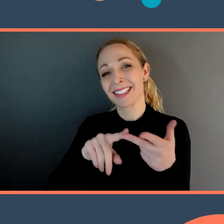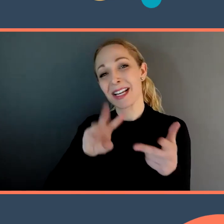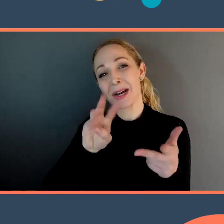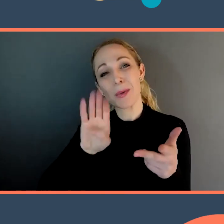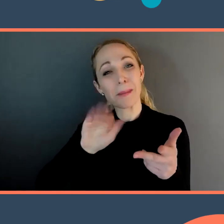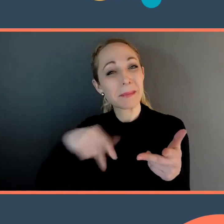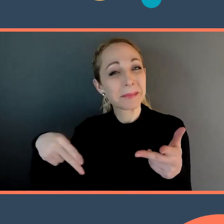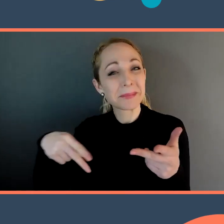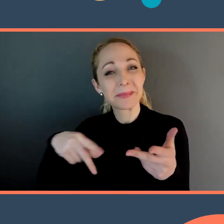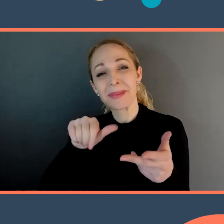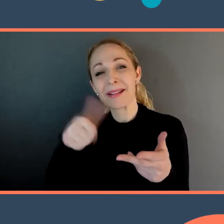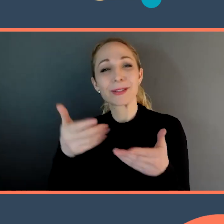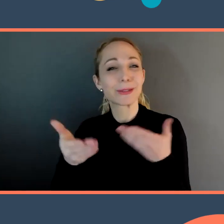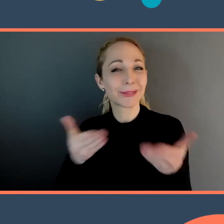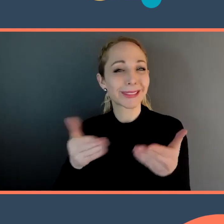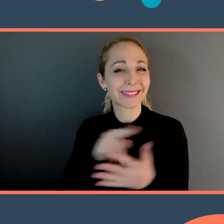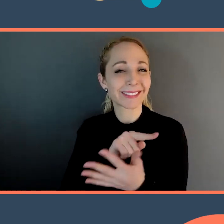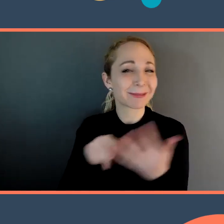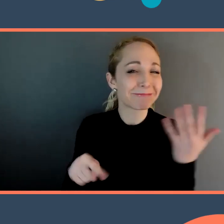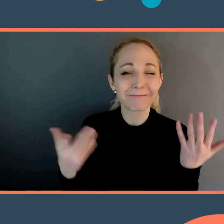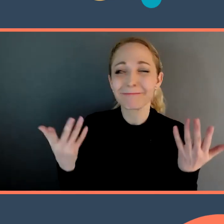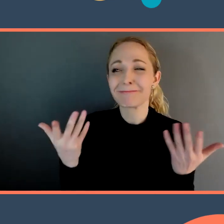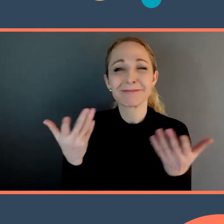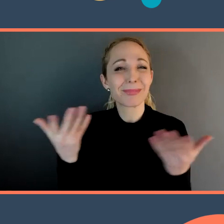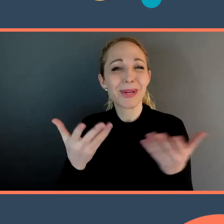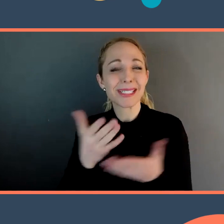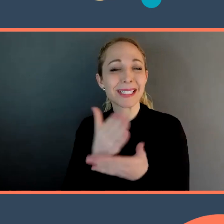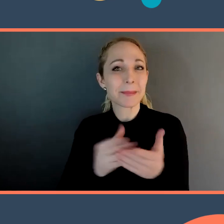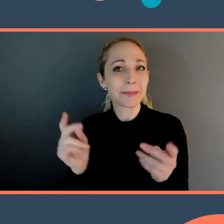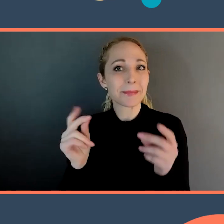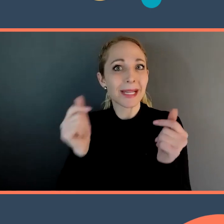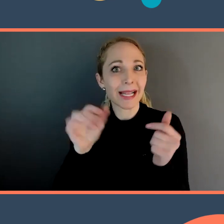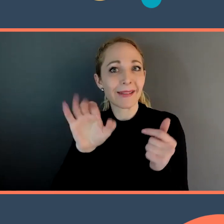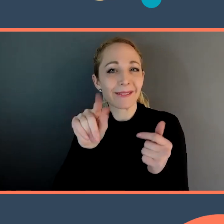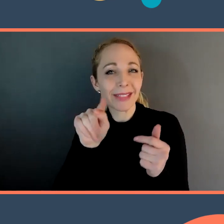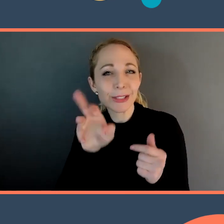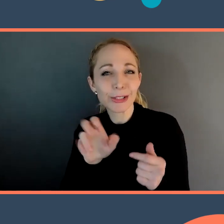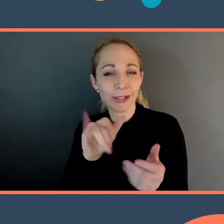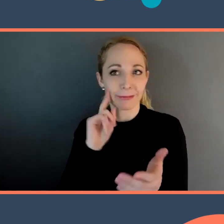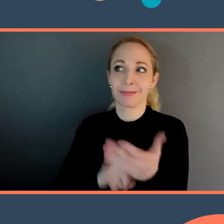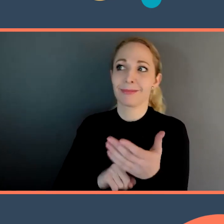WHAT ARE SOME OF THE IMMEDIATE FEATURES OR DETAILS THAT